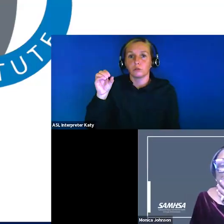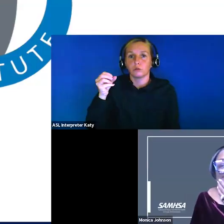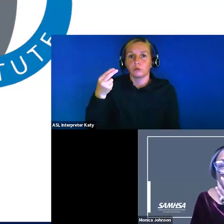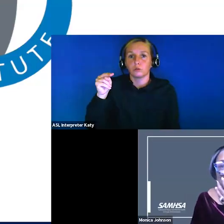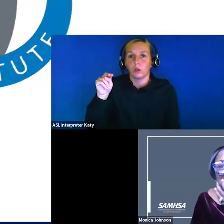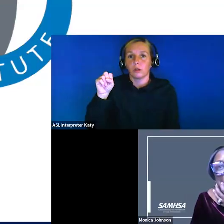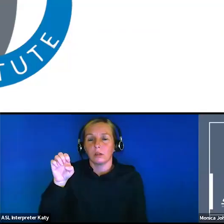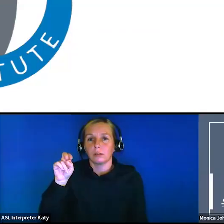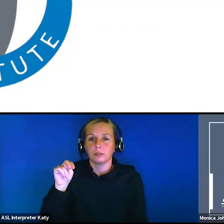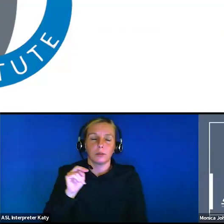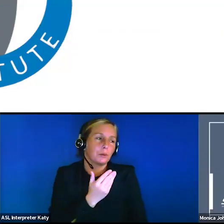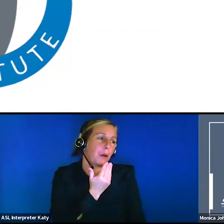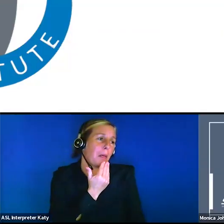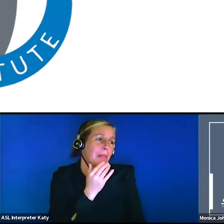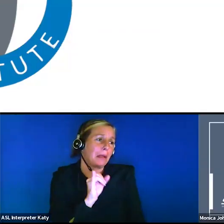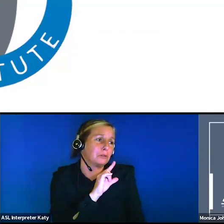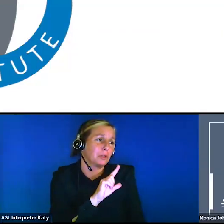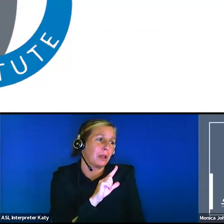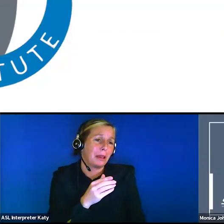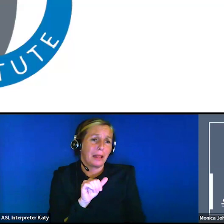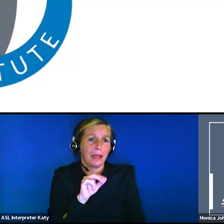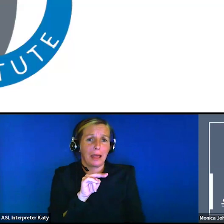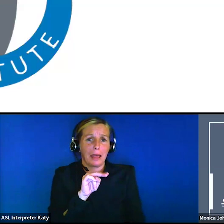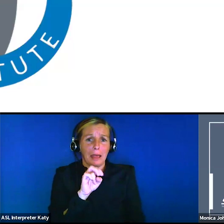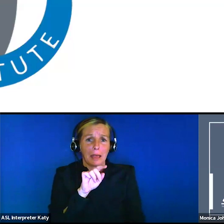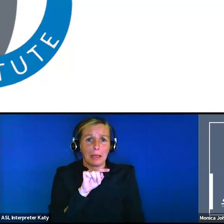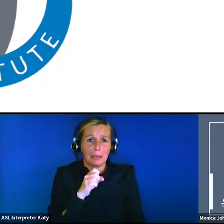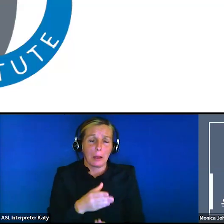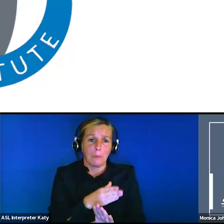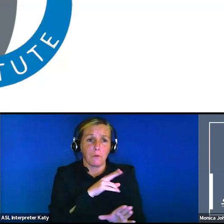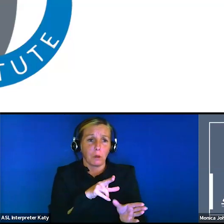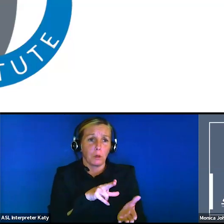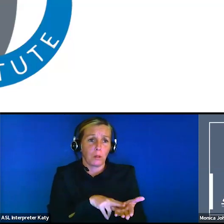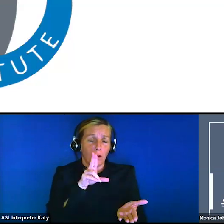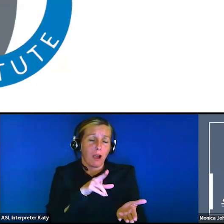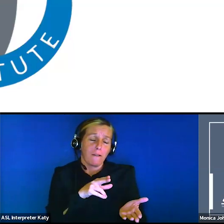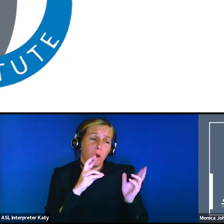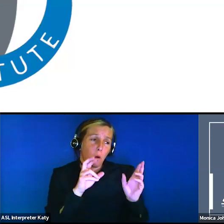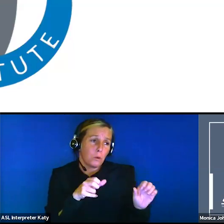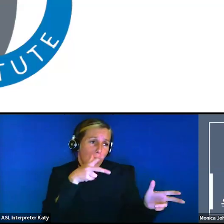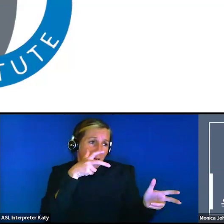Annette, before you go, I hope you can still hear me. Thank you so much for your story today.